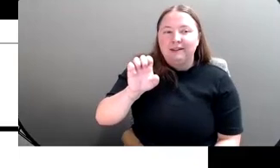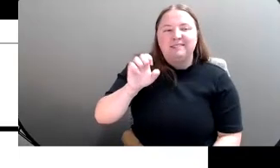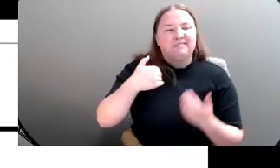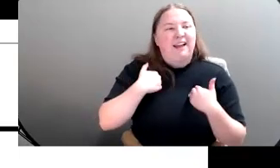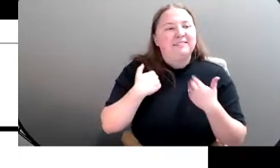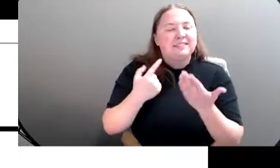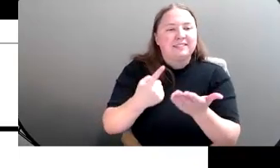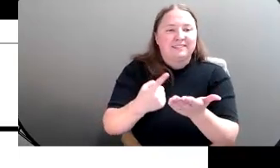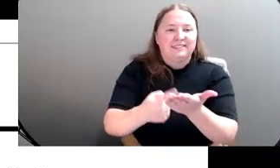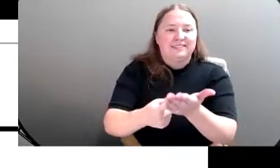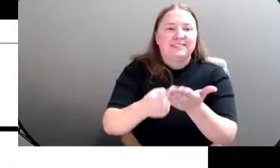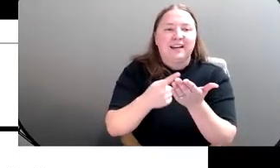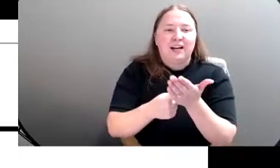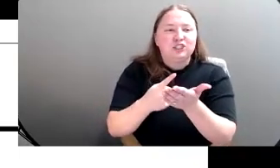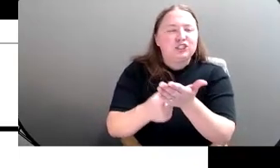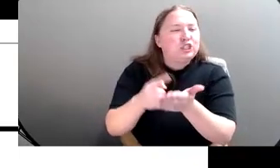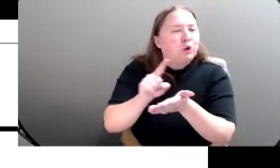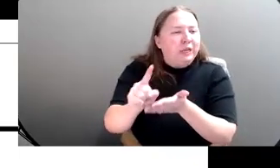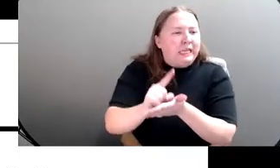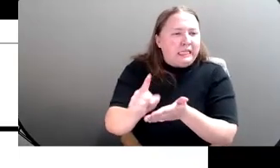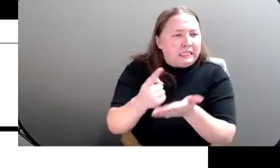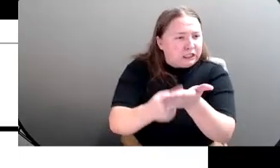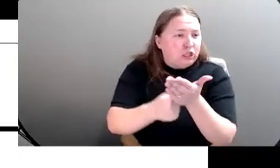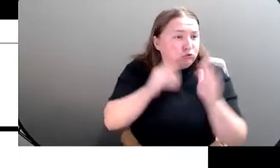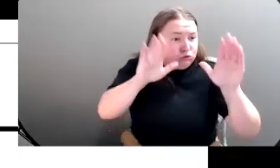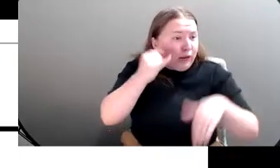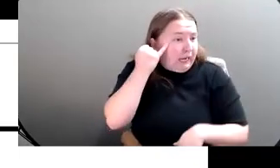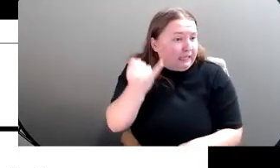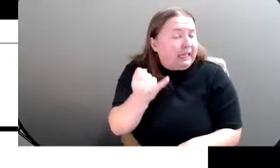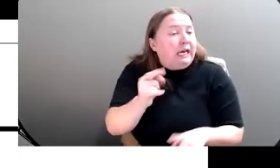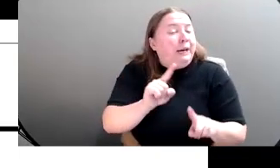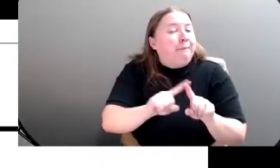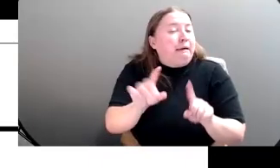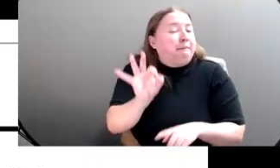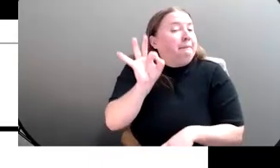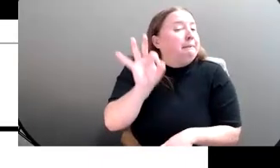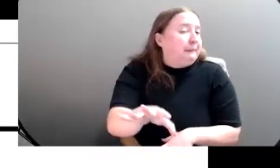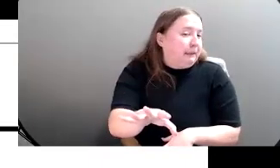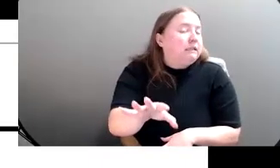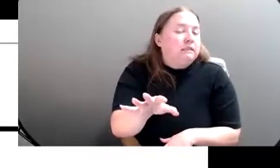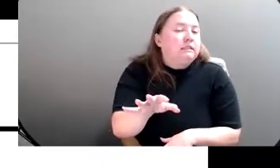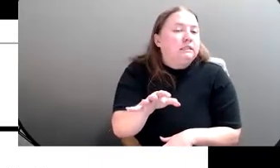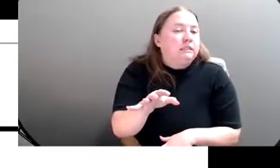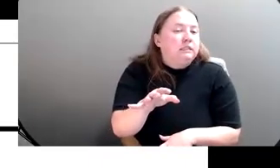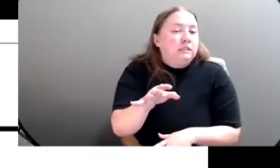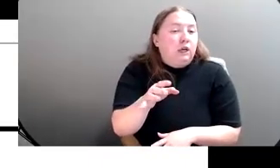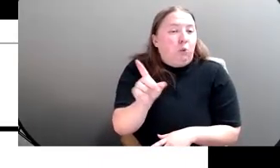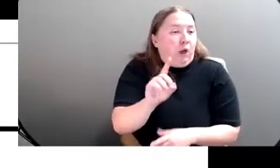you know, a weekly is a great idea. What I would say is, you know, where they can ask questions. That's a great idea.